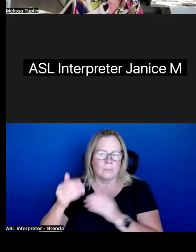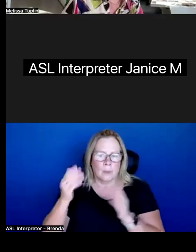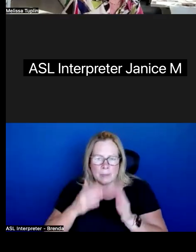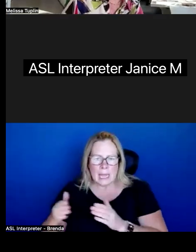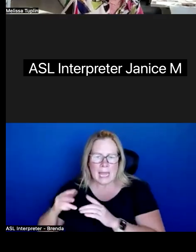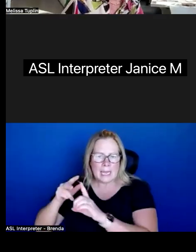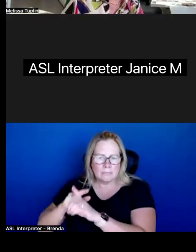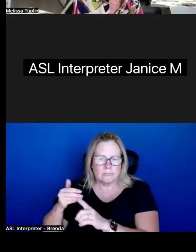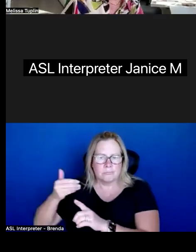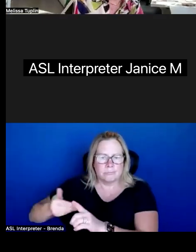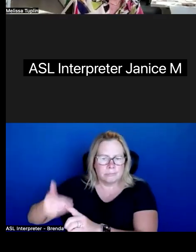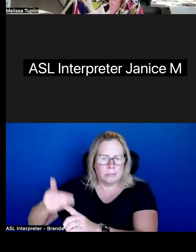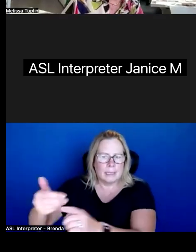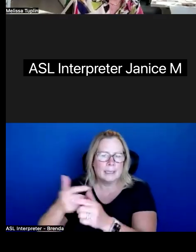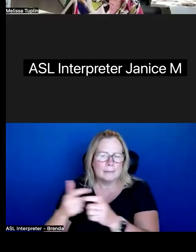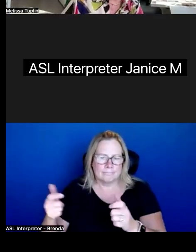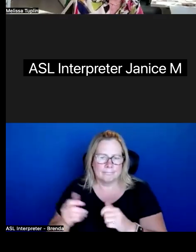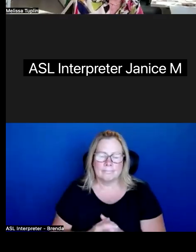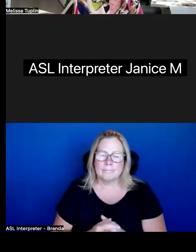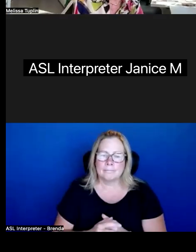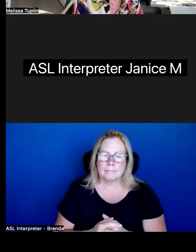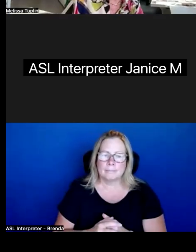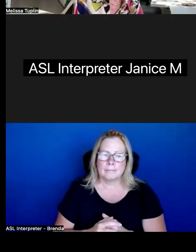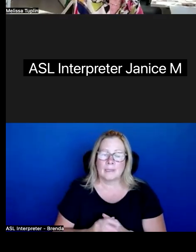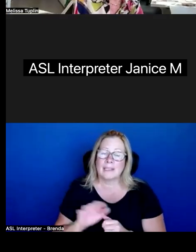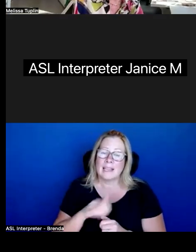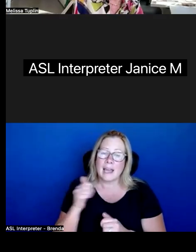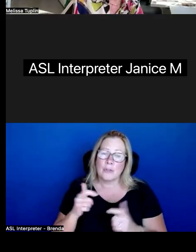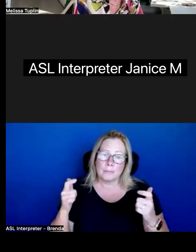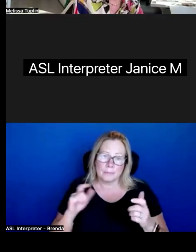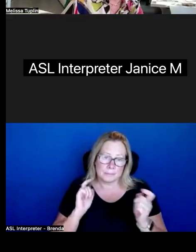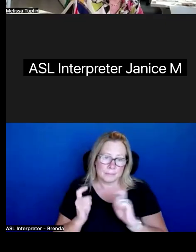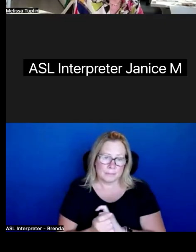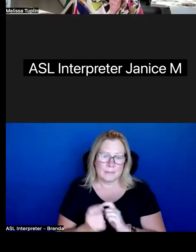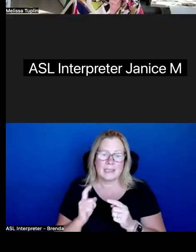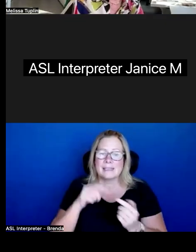The other major change is the introduction of standing assessment committees for the programs.